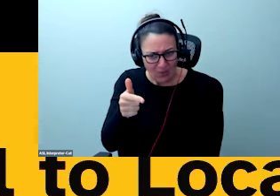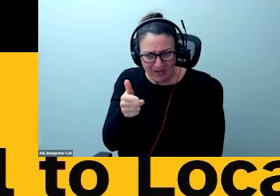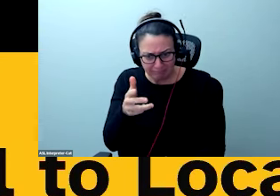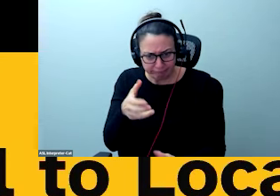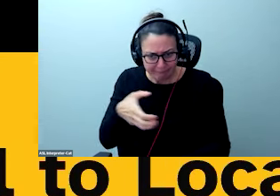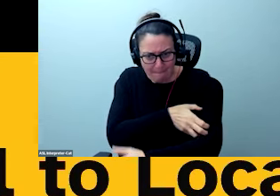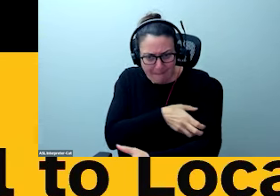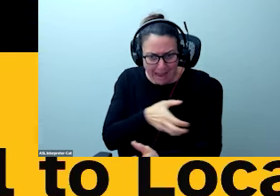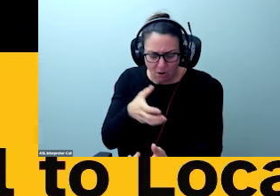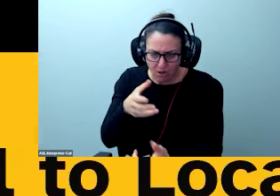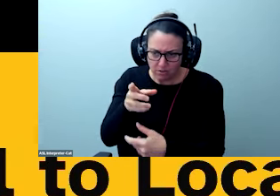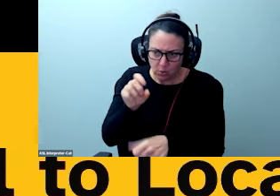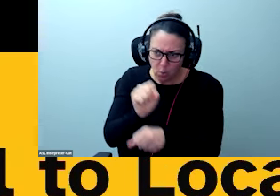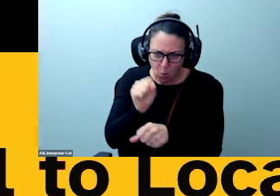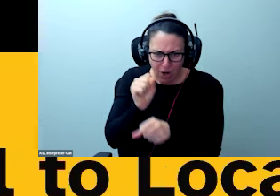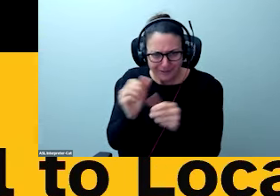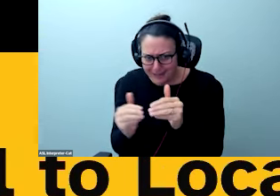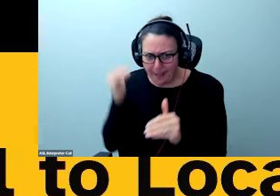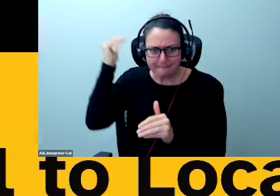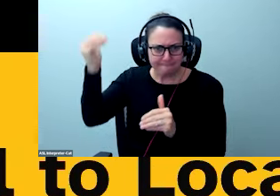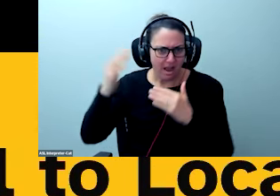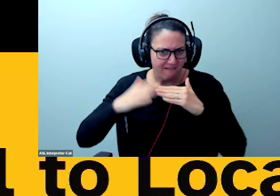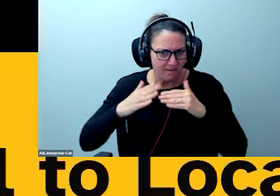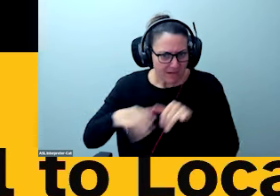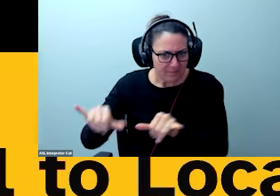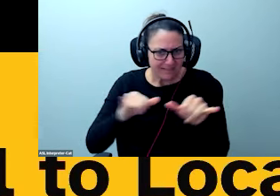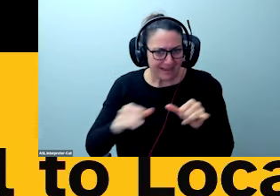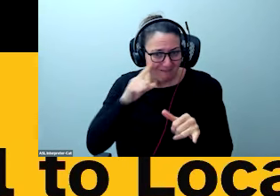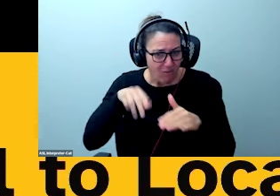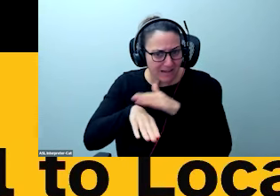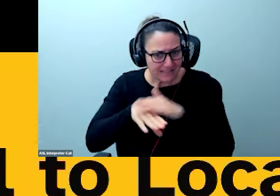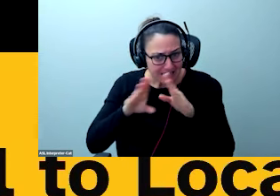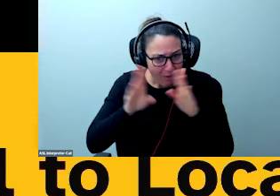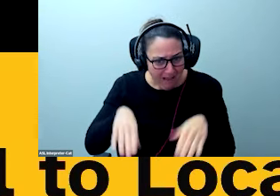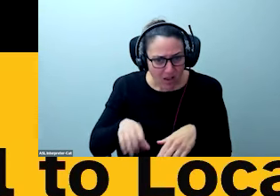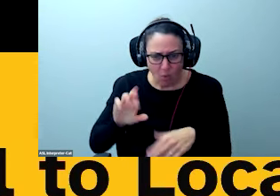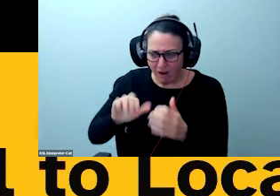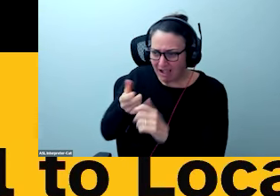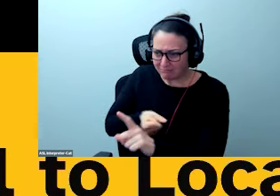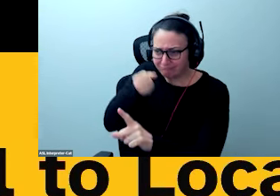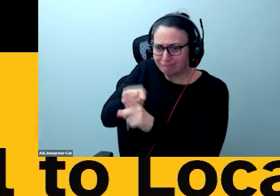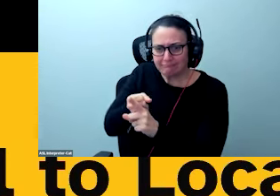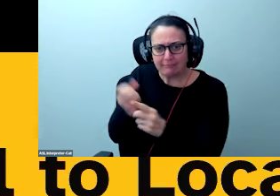going above minimum standards for accessible housing or impacting the master land use plan, which is,